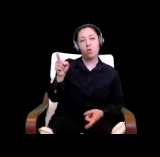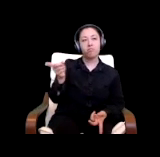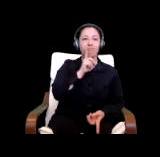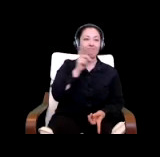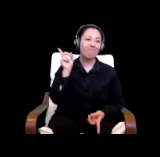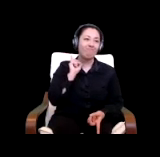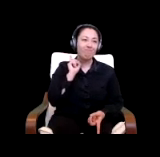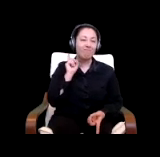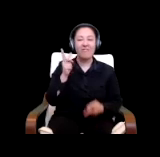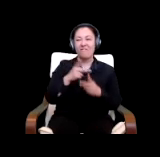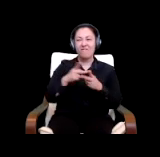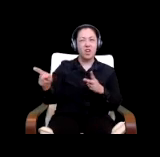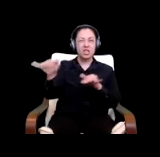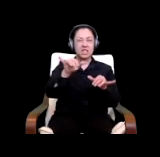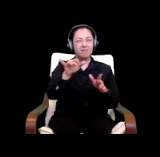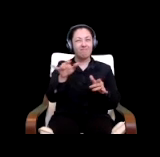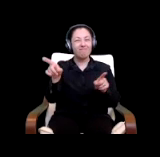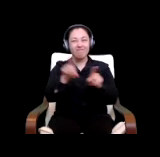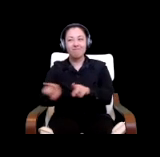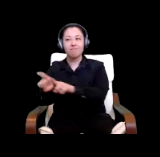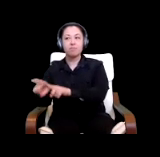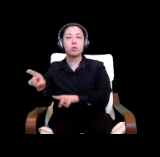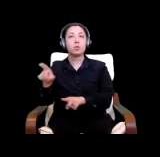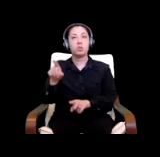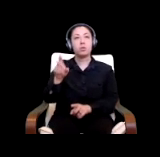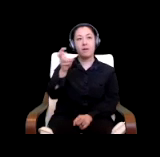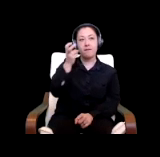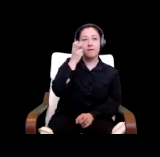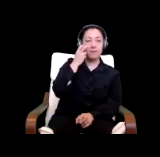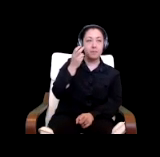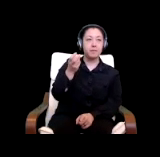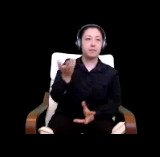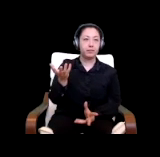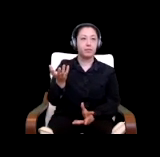loss section and is important that school professionals understand how the student is